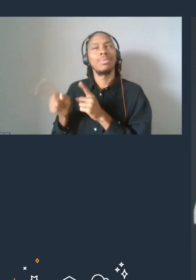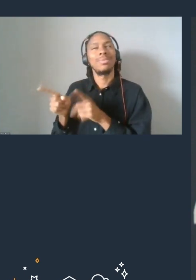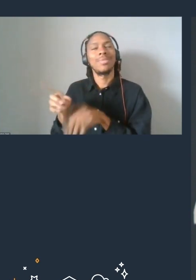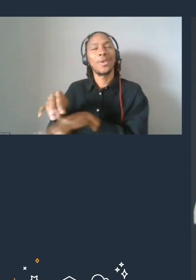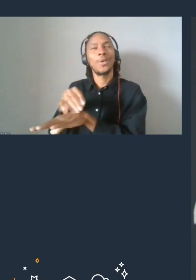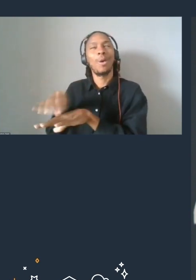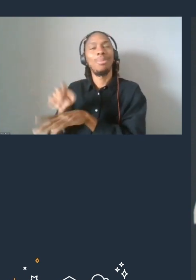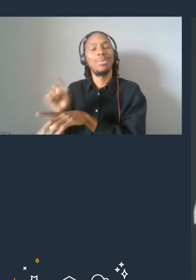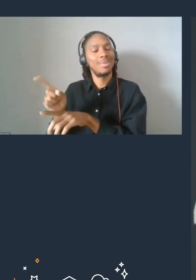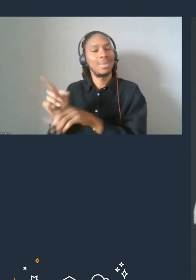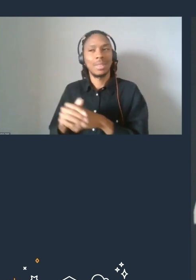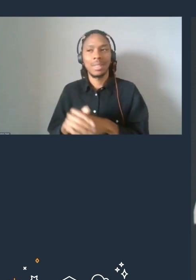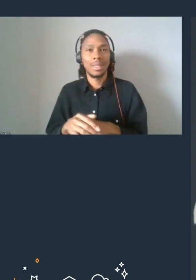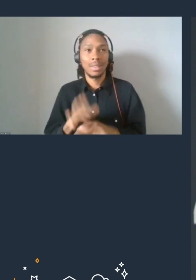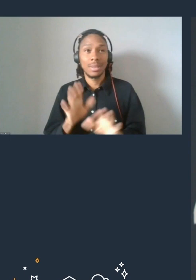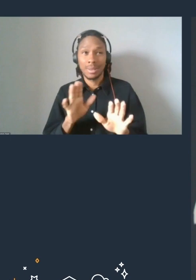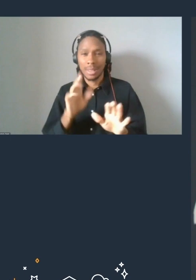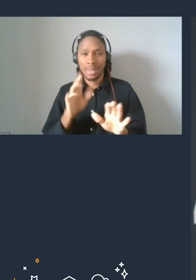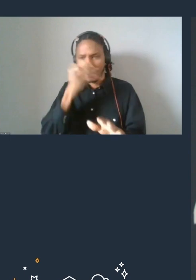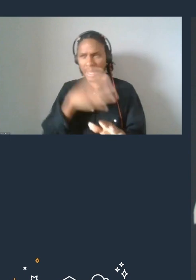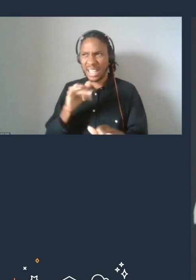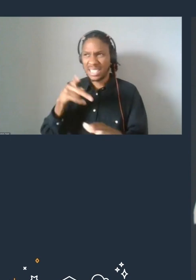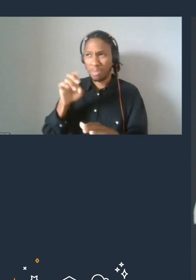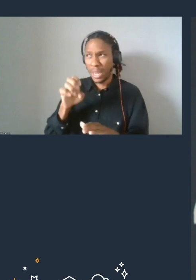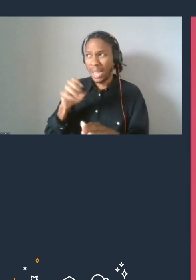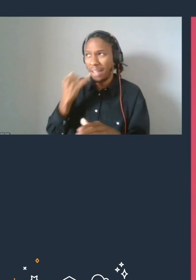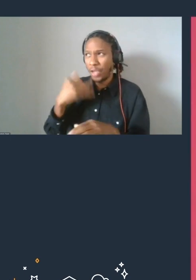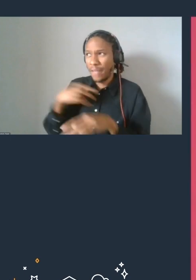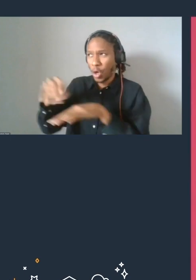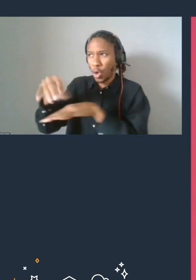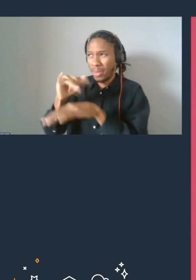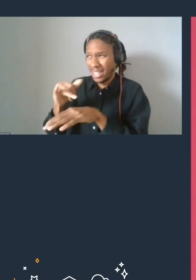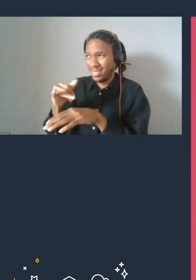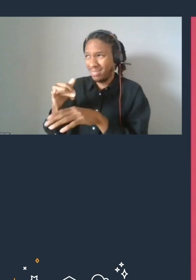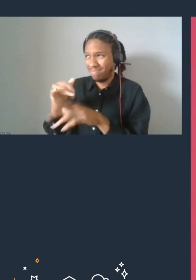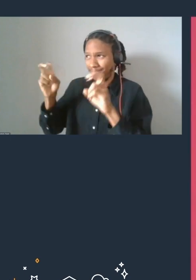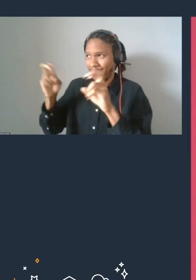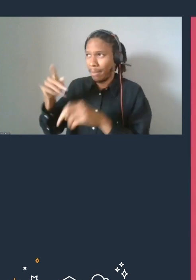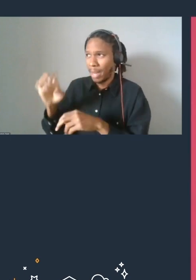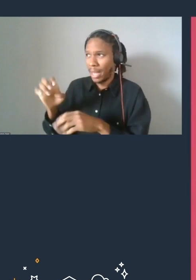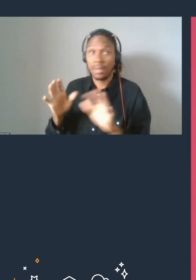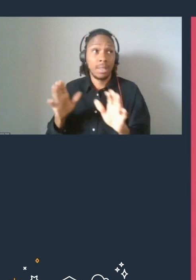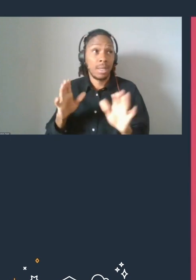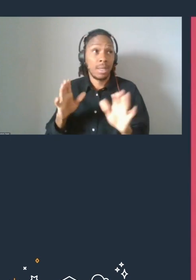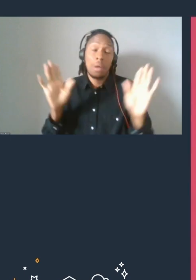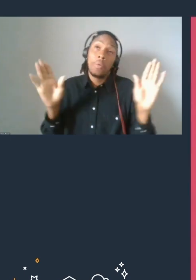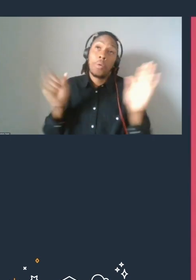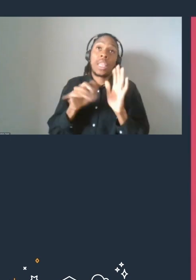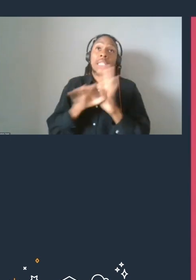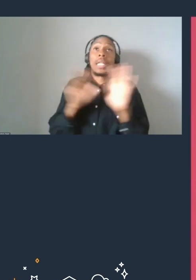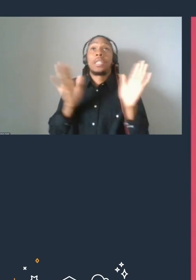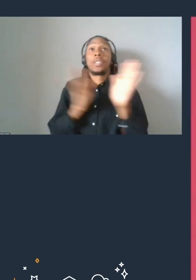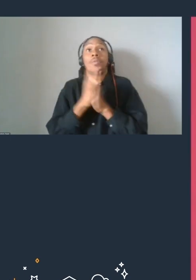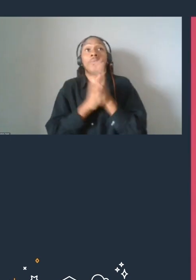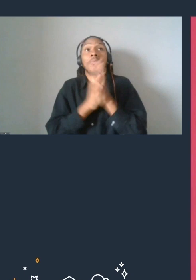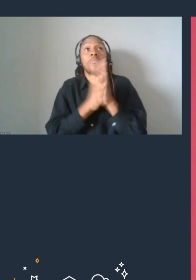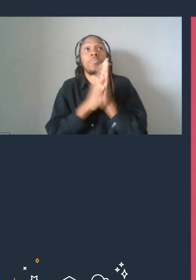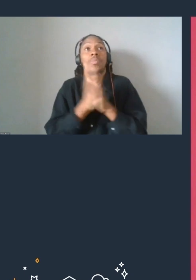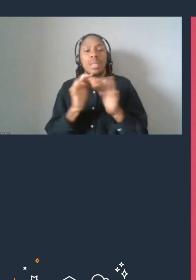Is that a pie though, if it has crumble on top? It is absolutely a pie if it has crumble on top. Okay, well, with that selection, that just pushes apple pie into the lead